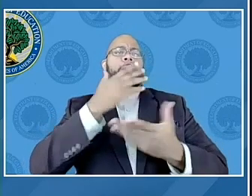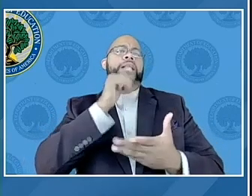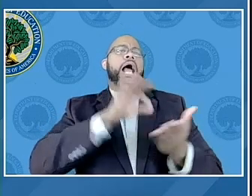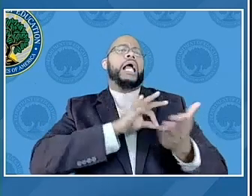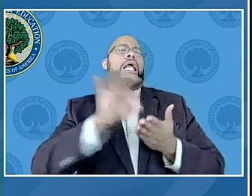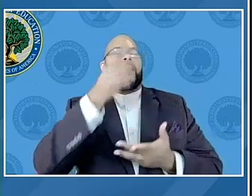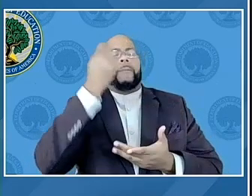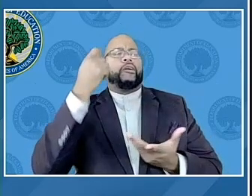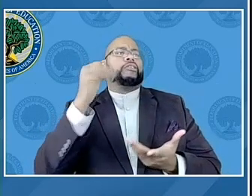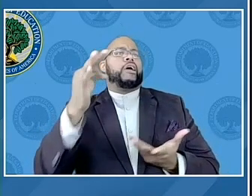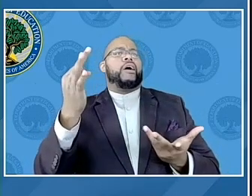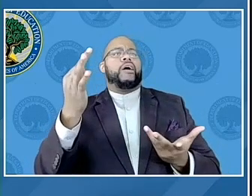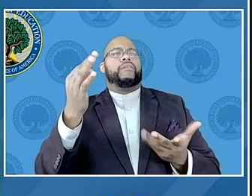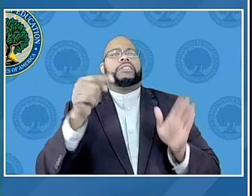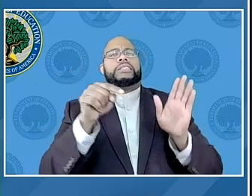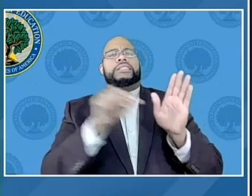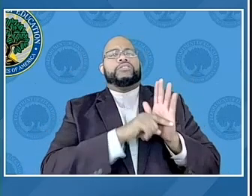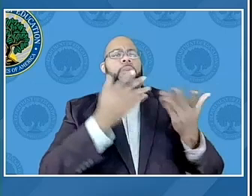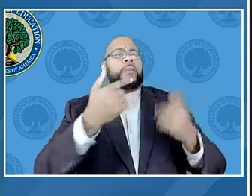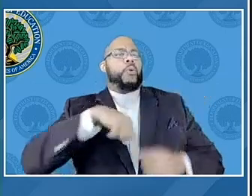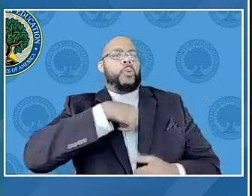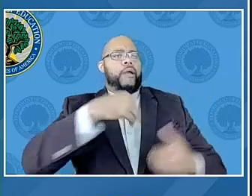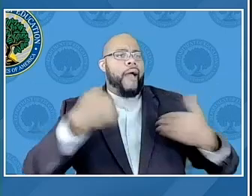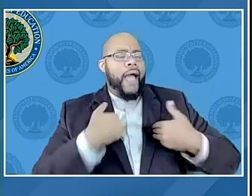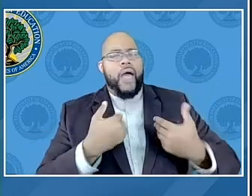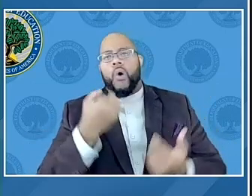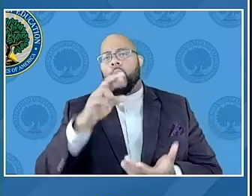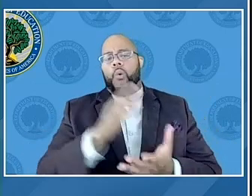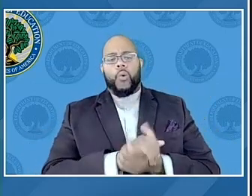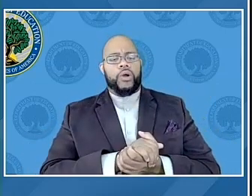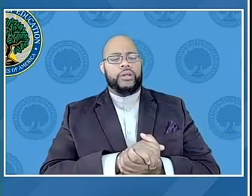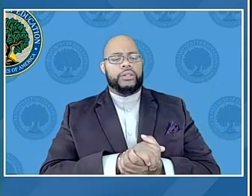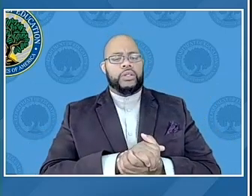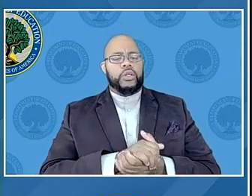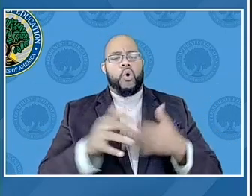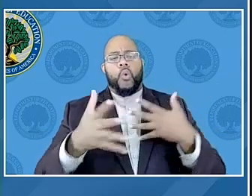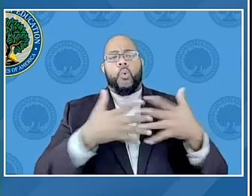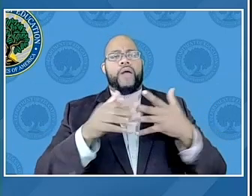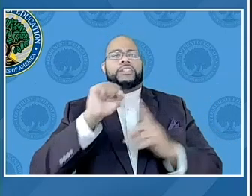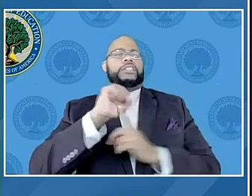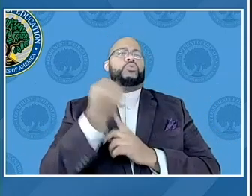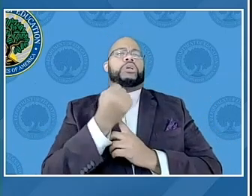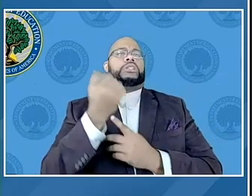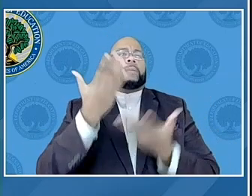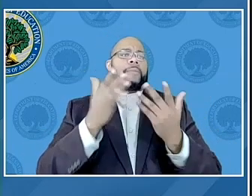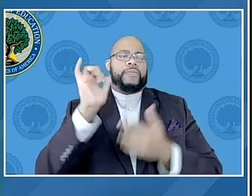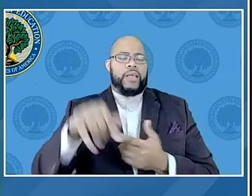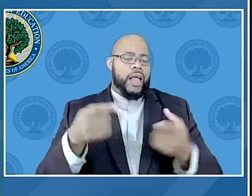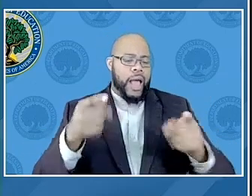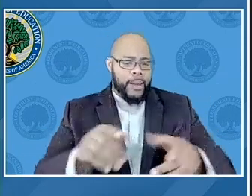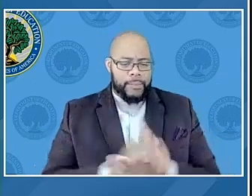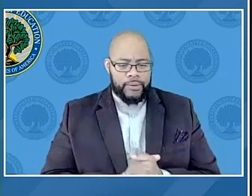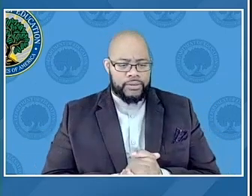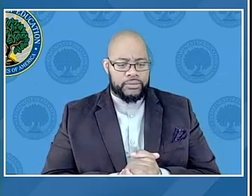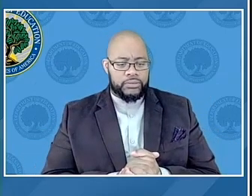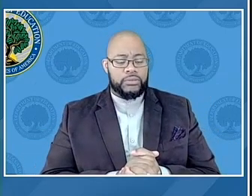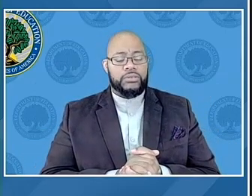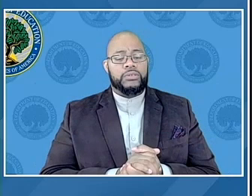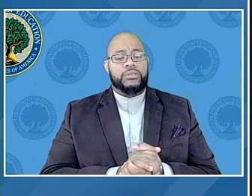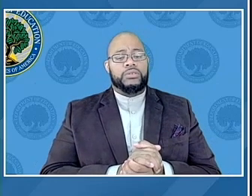deficiencies we may have had or whatever the circumstance may be. Or the fact that their, their interest,